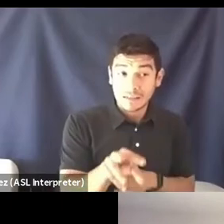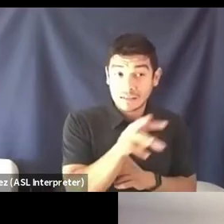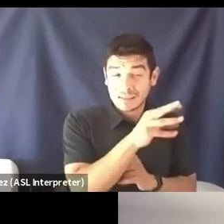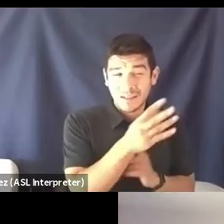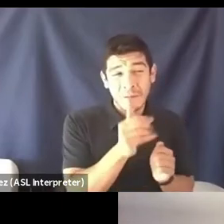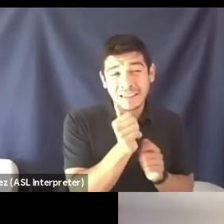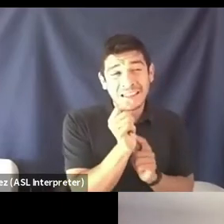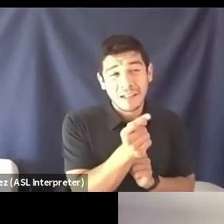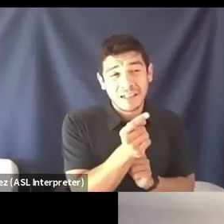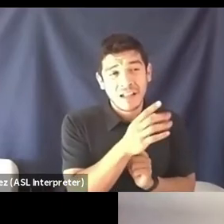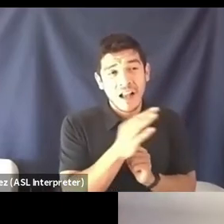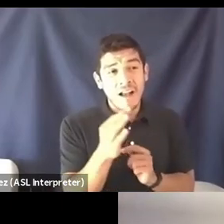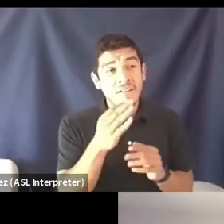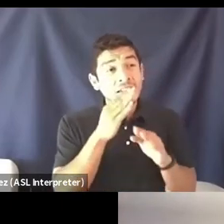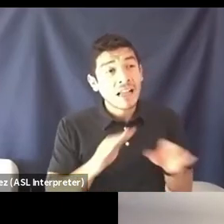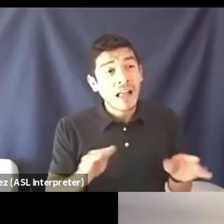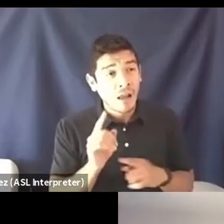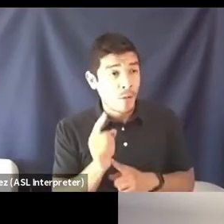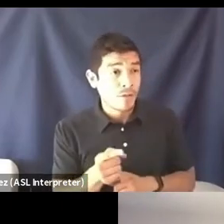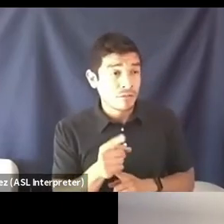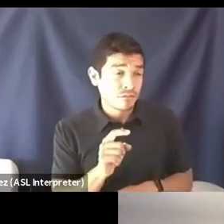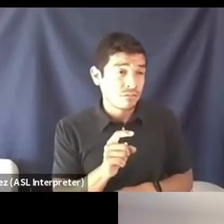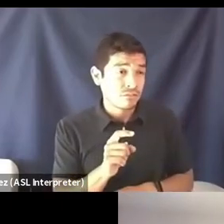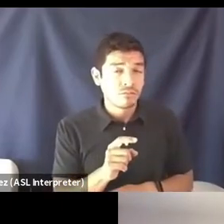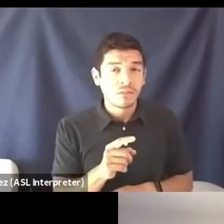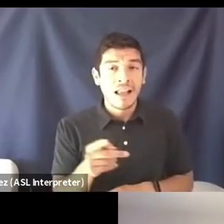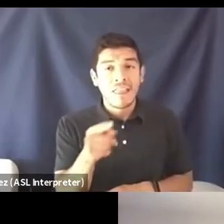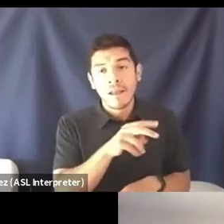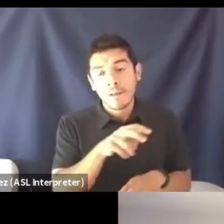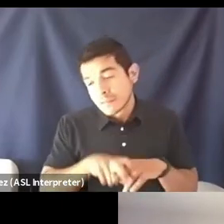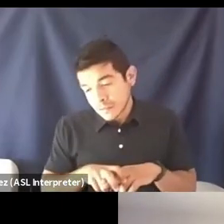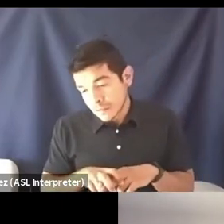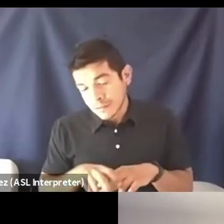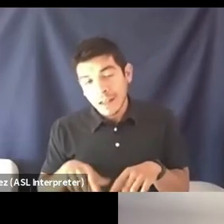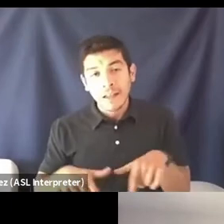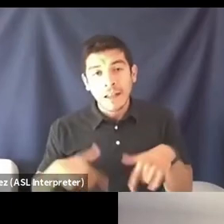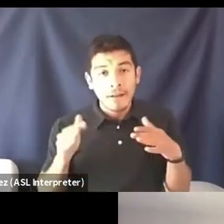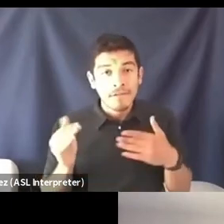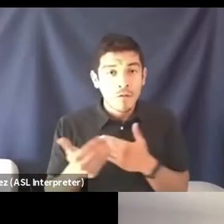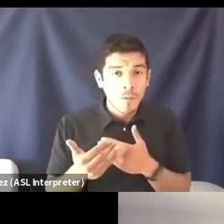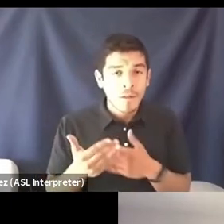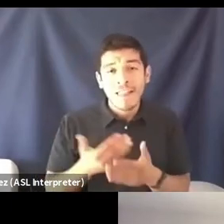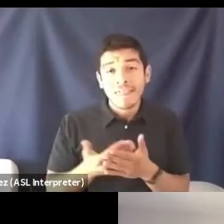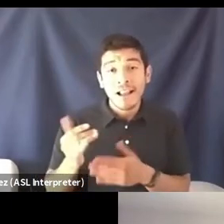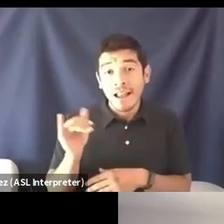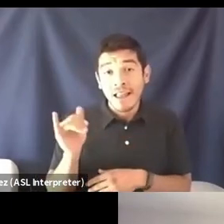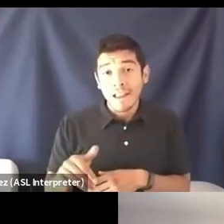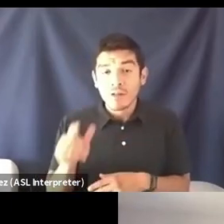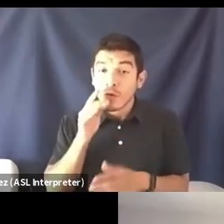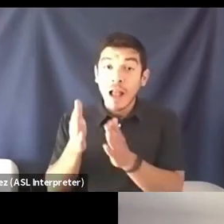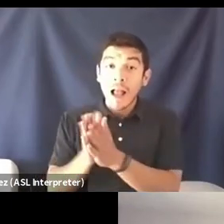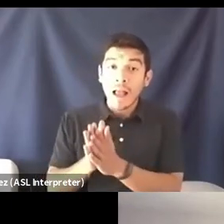of silent moments. Just them sitting in the living room, things like that. So we would ask them